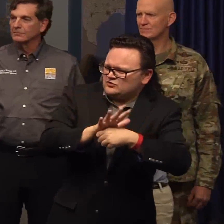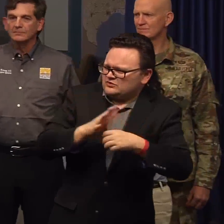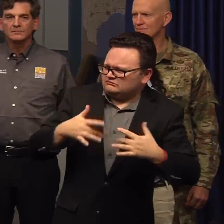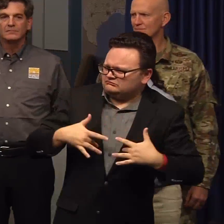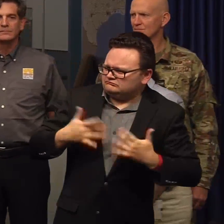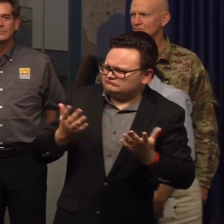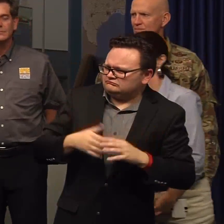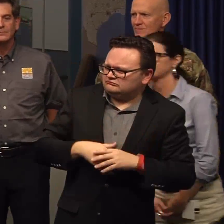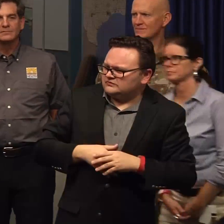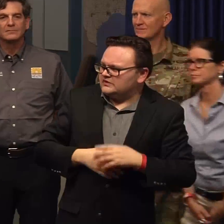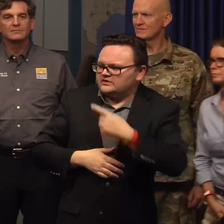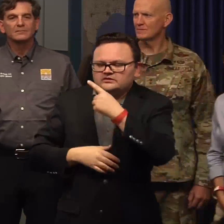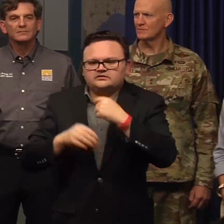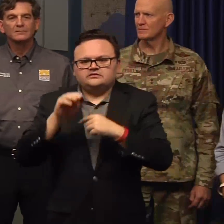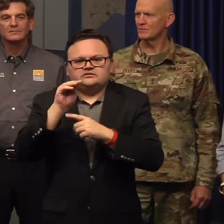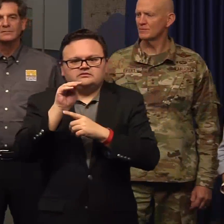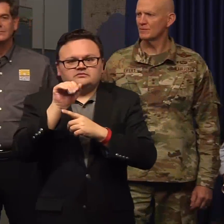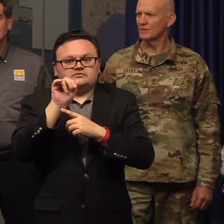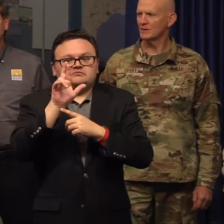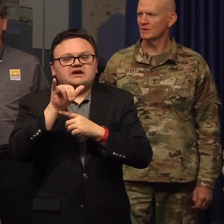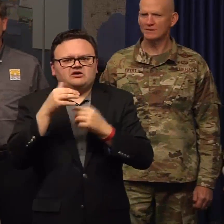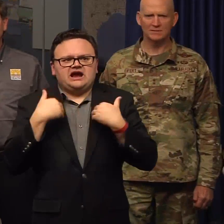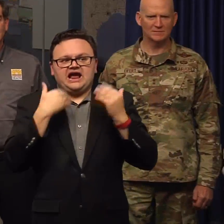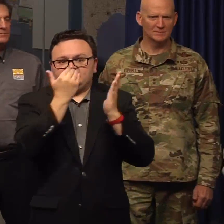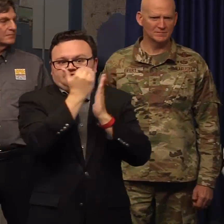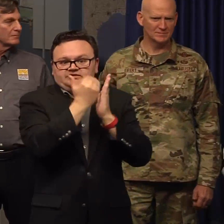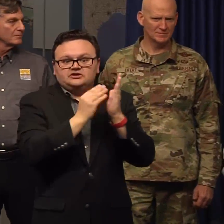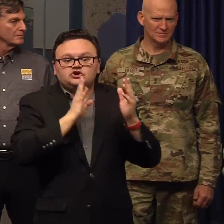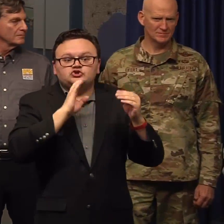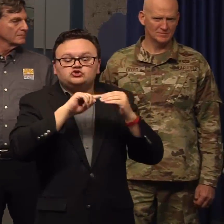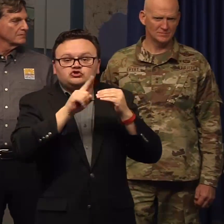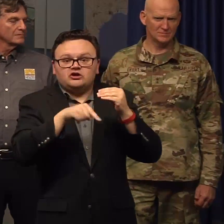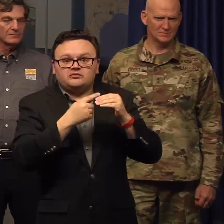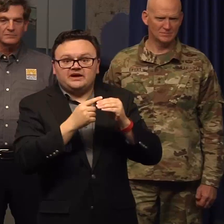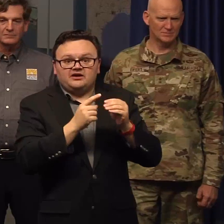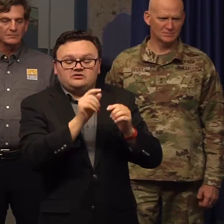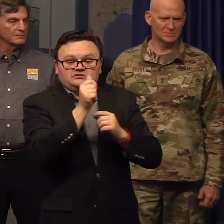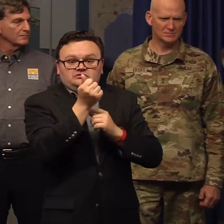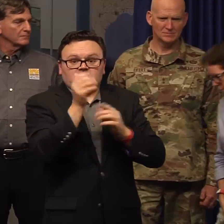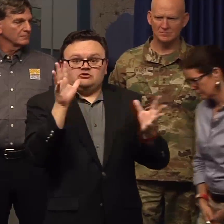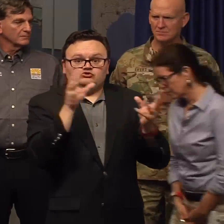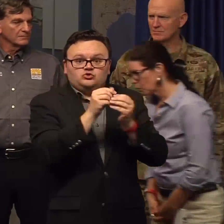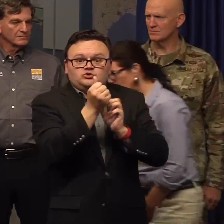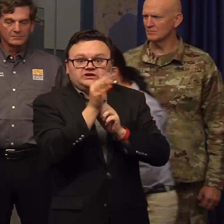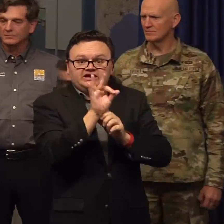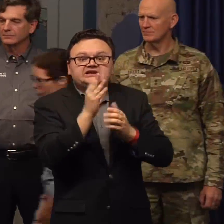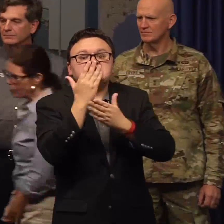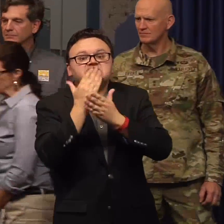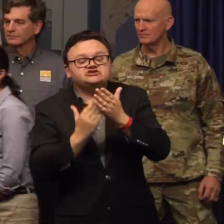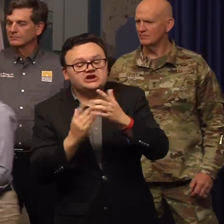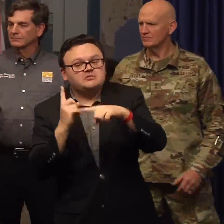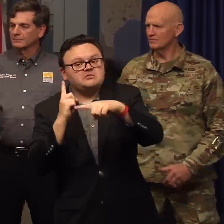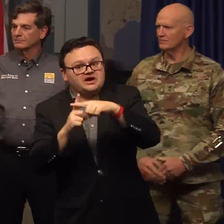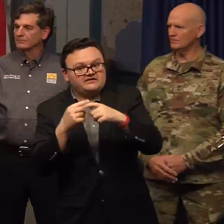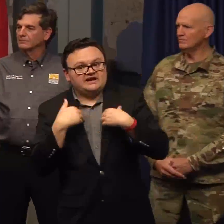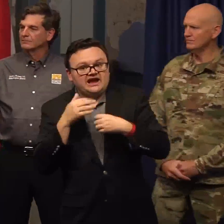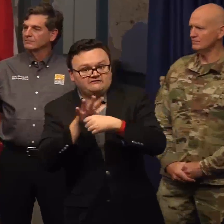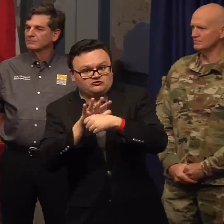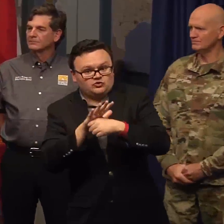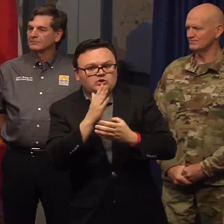WILL KNOW? MARY WOULD HAVE THE LIST OF